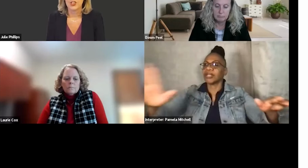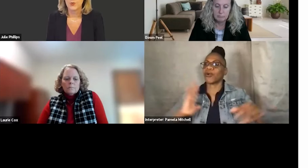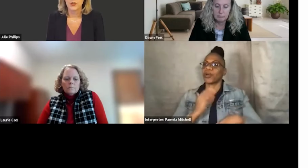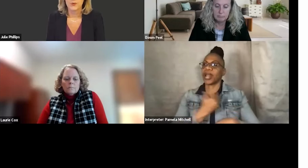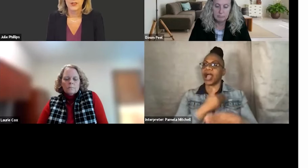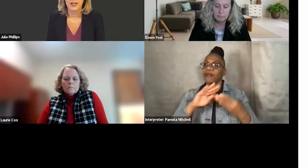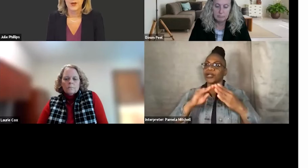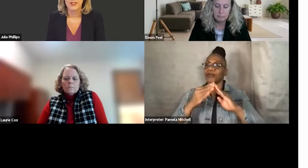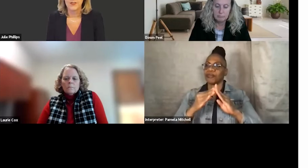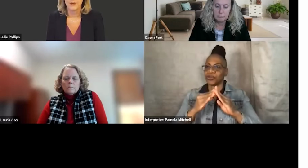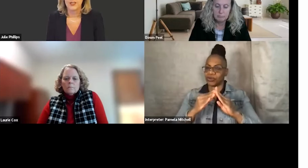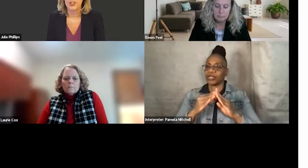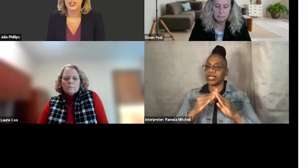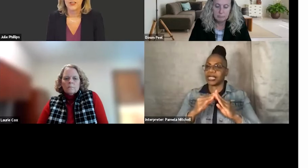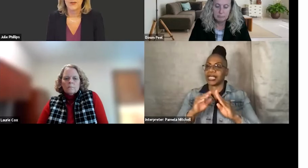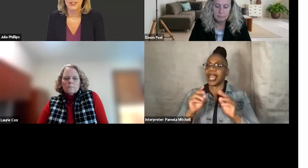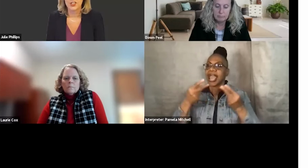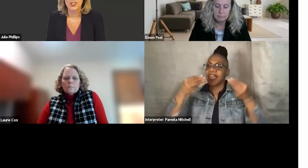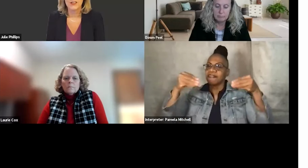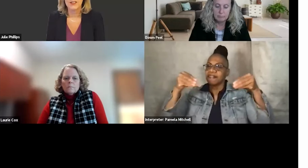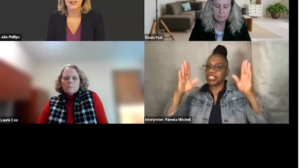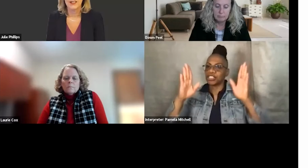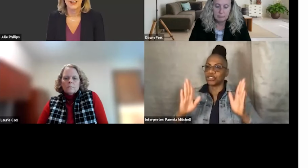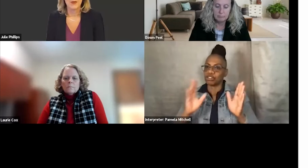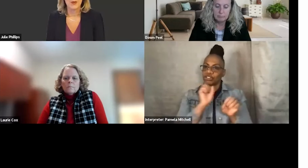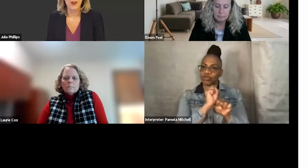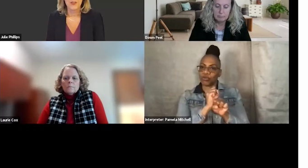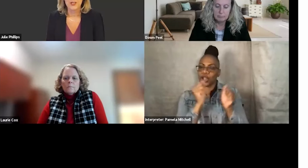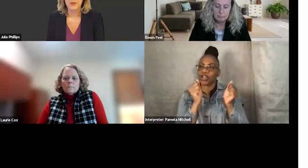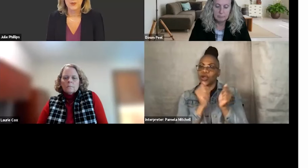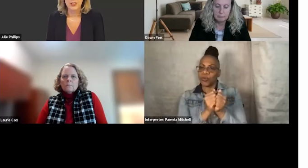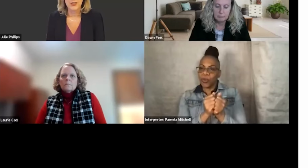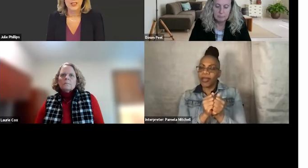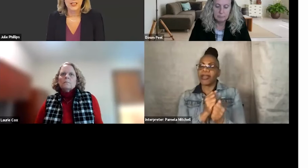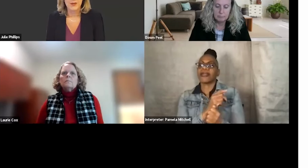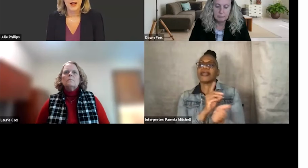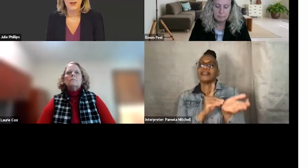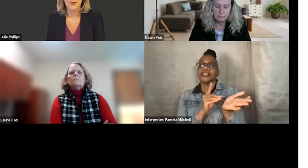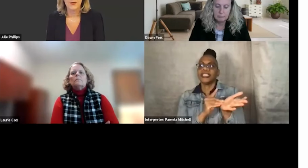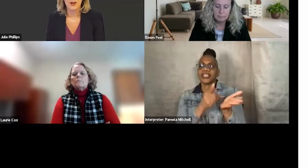She's worked with them on developing shared definitions. I mean, a part of what's been really unique about